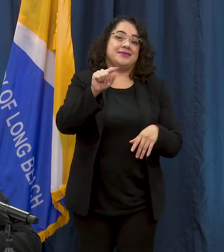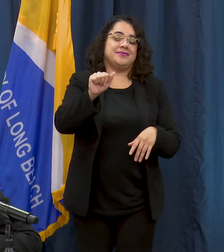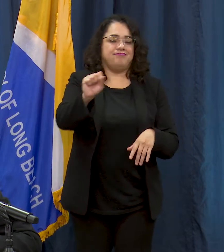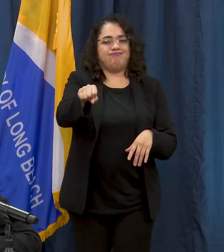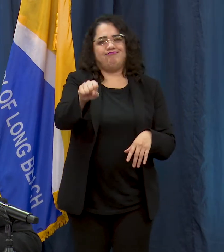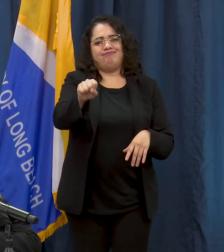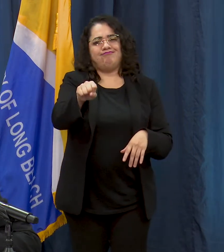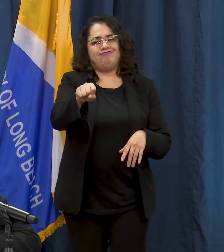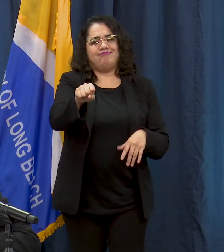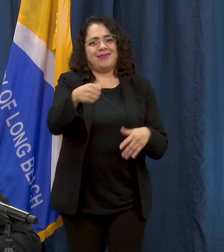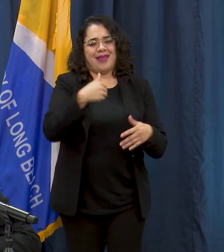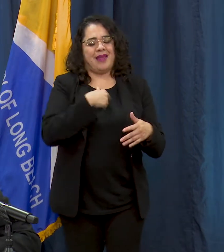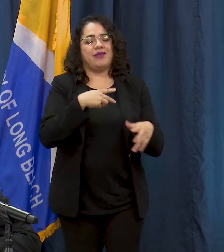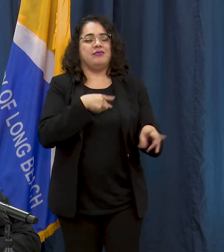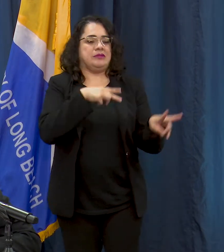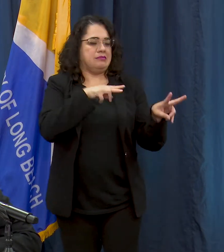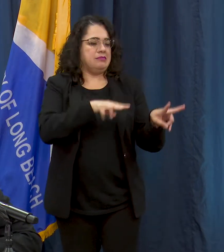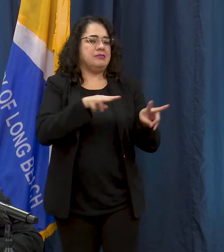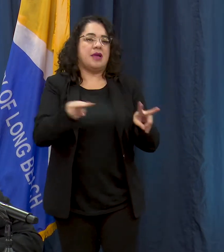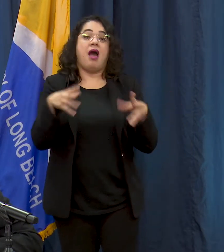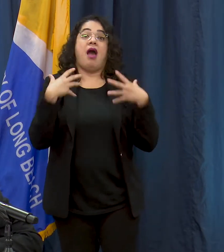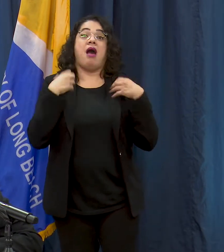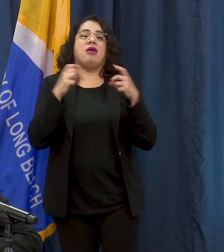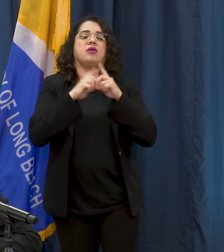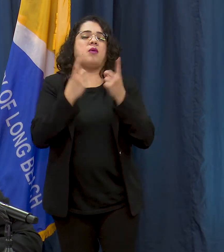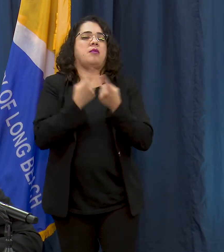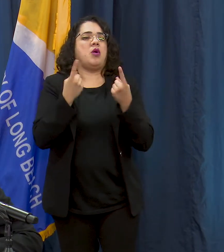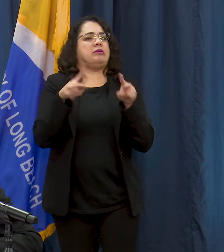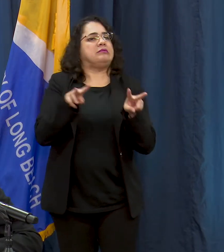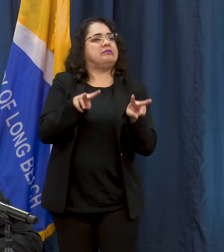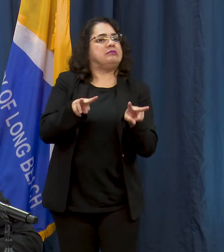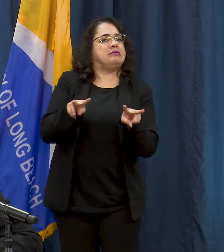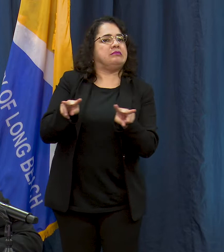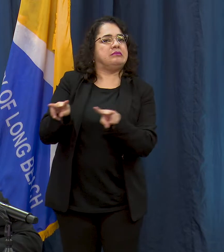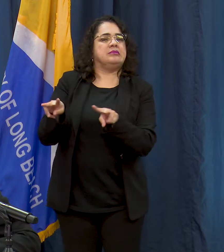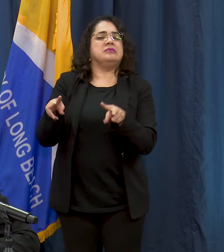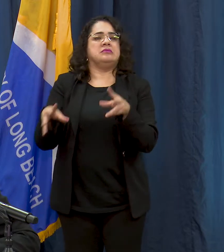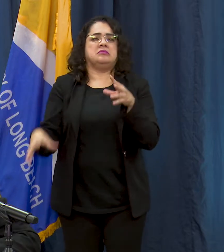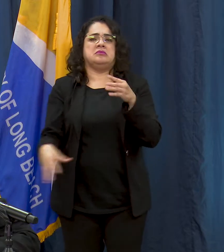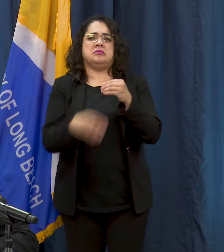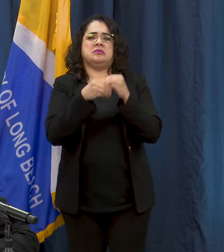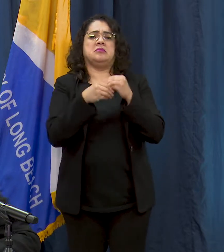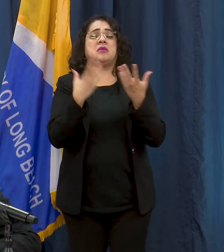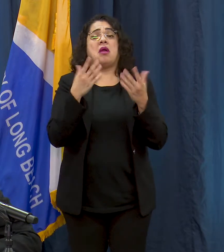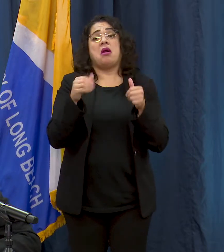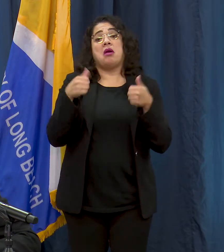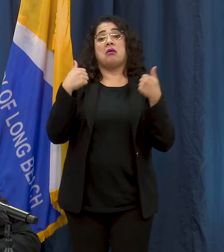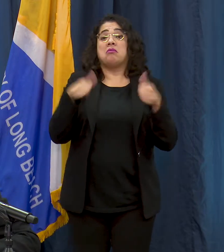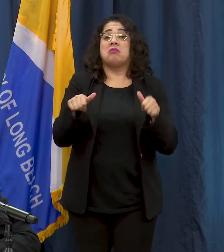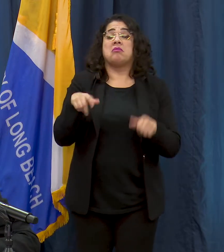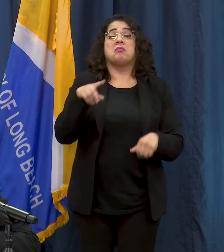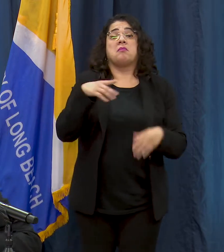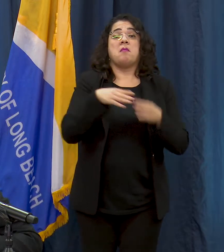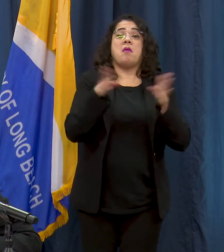data is looked at by the Health Department and so as far as adding that as you know on the public dashboard or putting that out I think that wouldn't be a